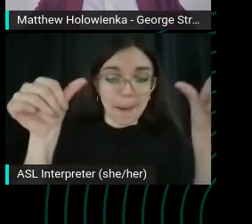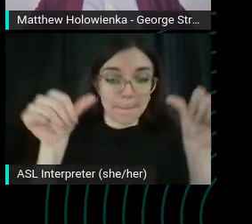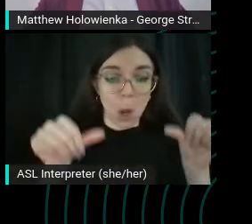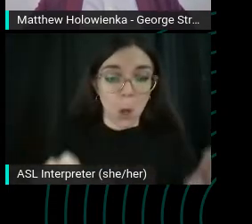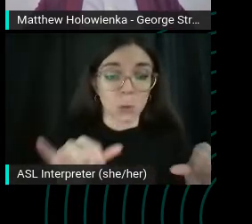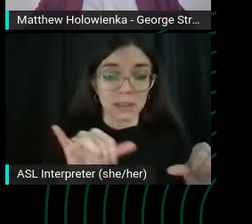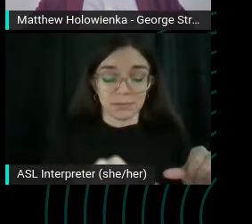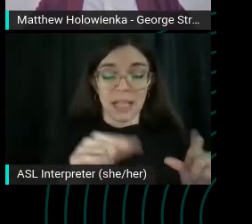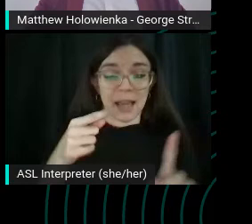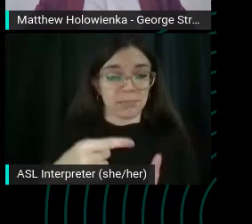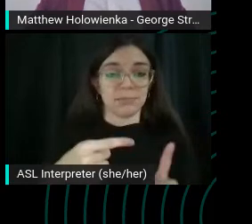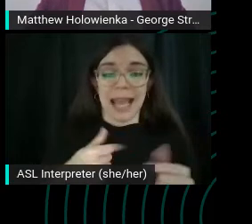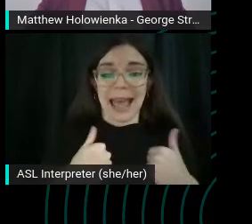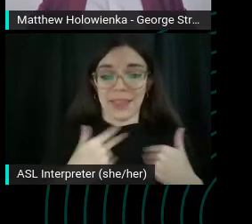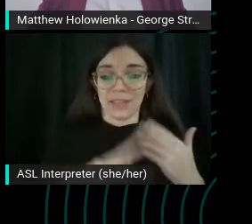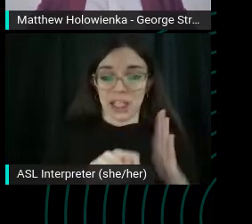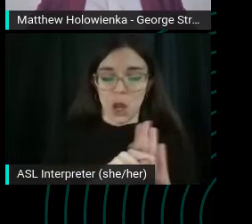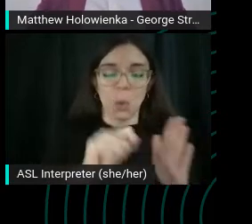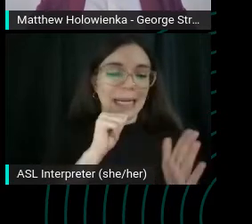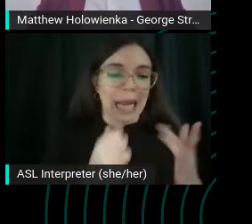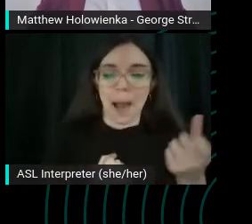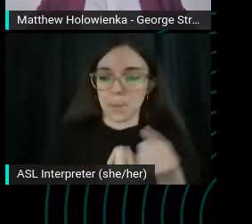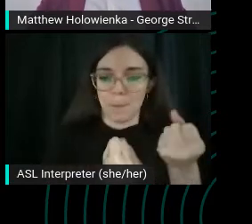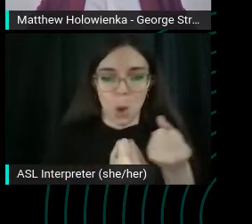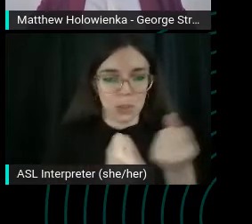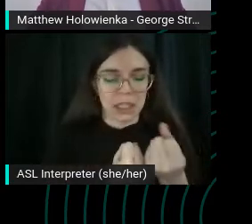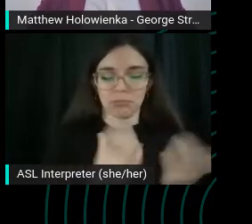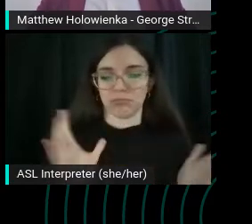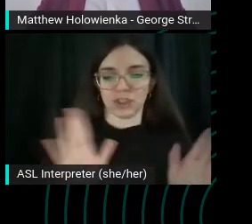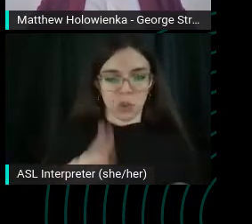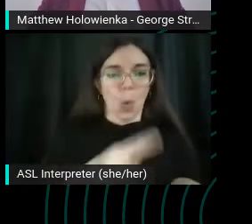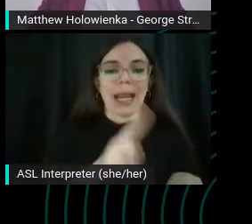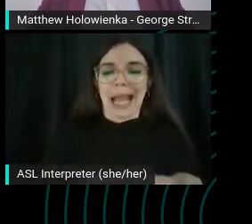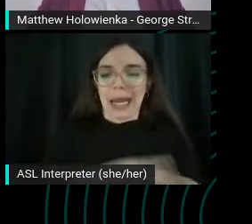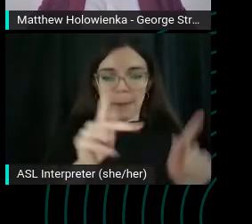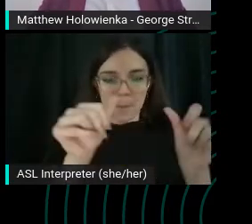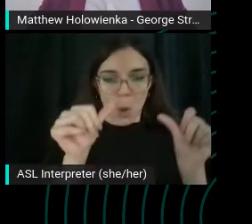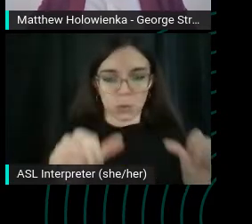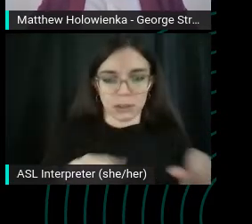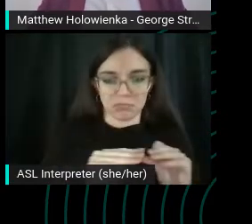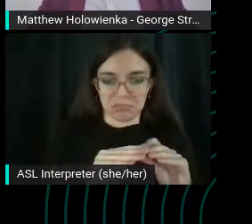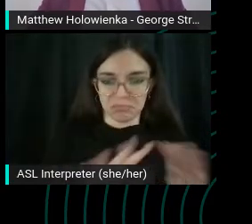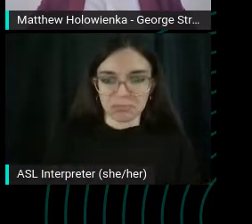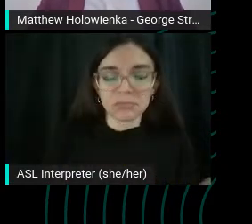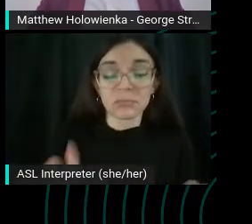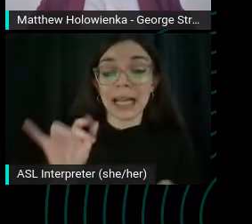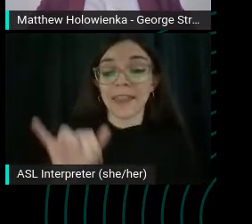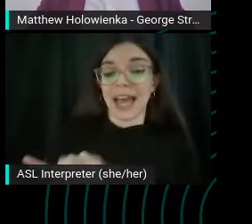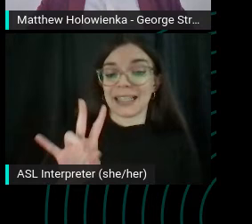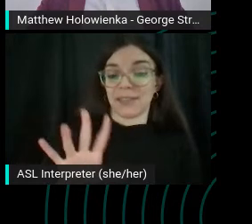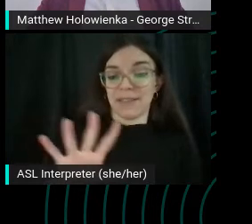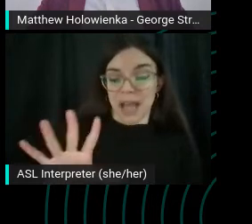It was an organic post, and that 75 is about half of the total engagements for our most successful and most highly engaged with promoted post,